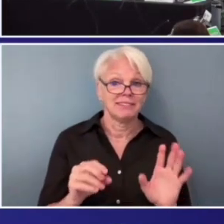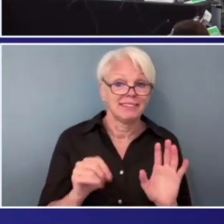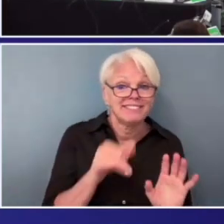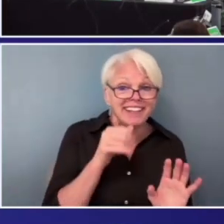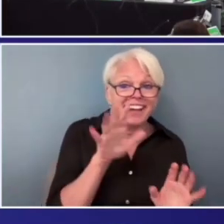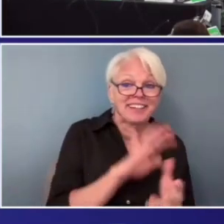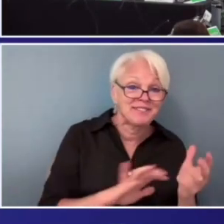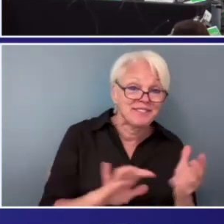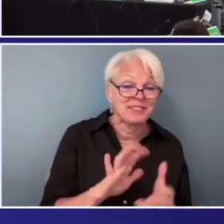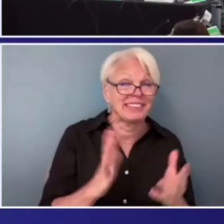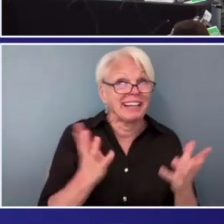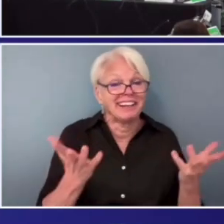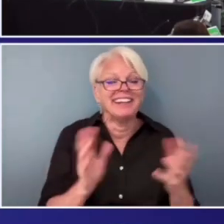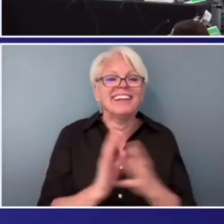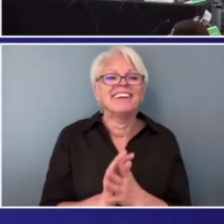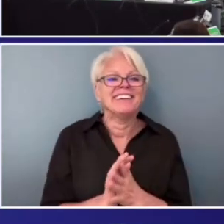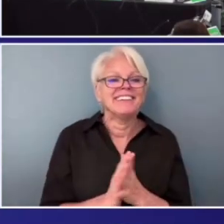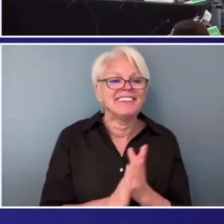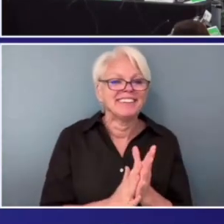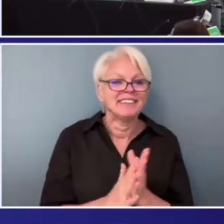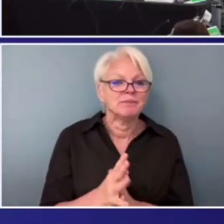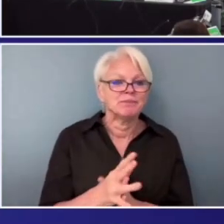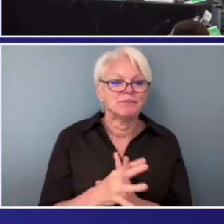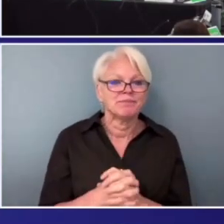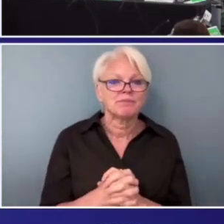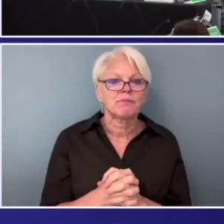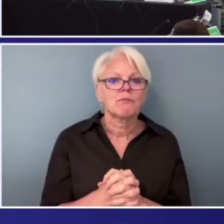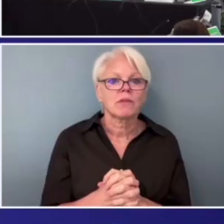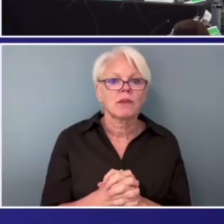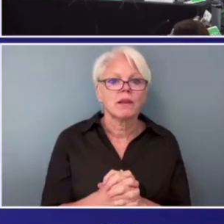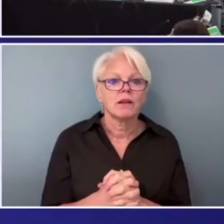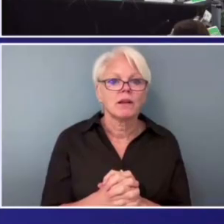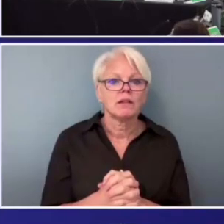okay, so we're going to go on now to paragraph, paragraph (c).